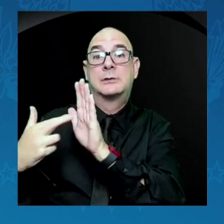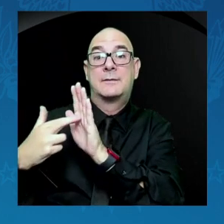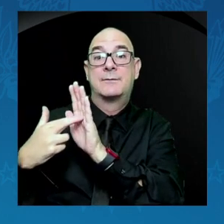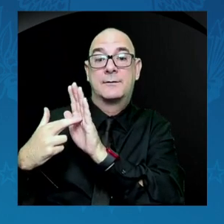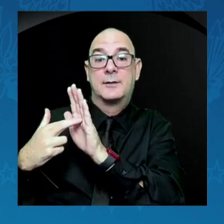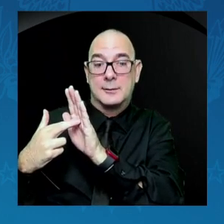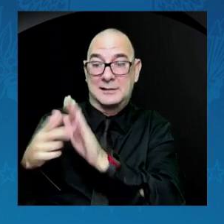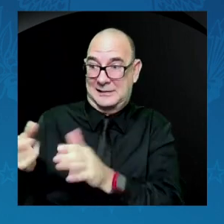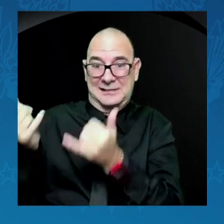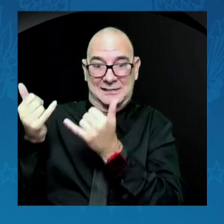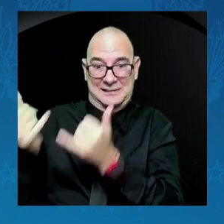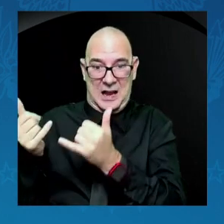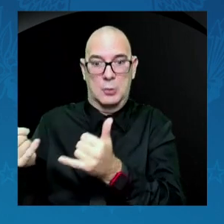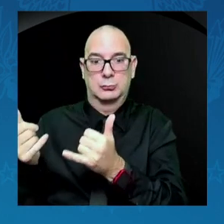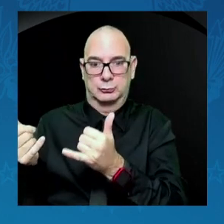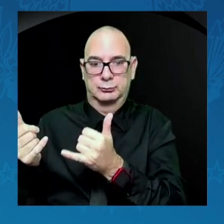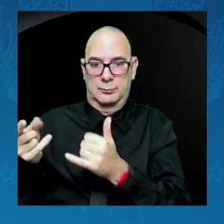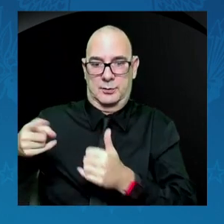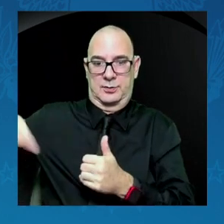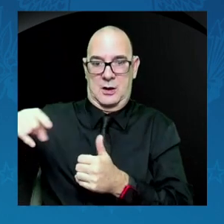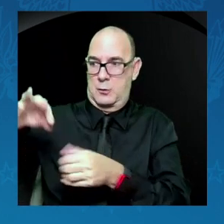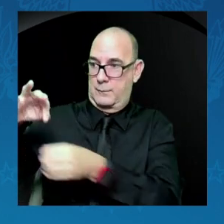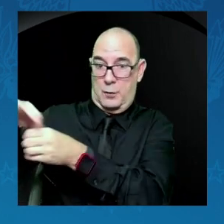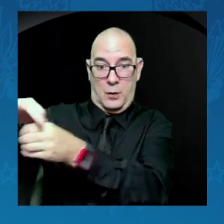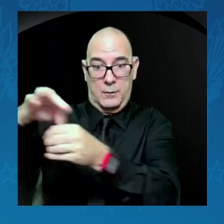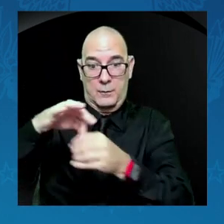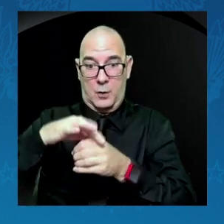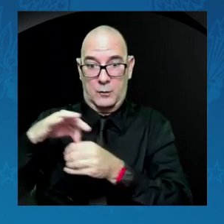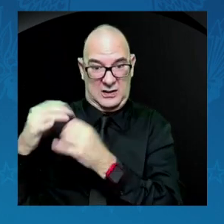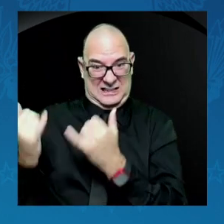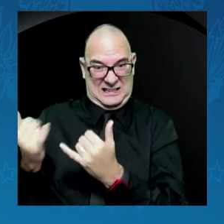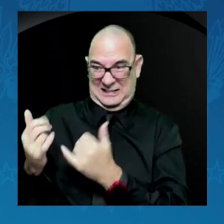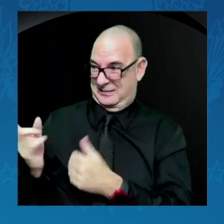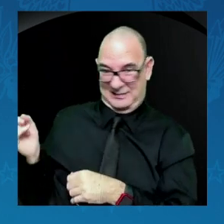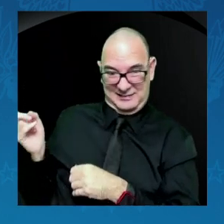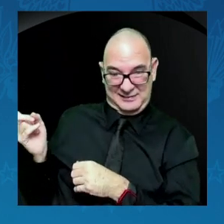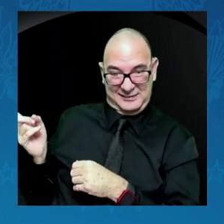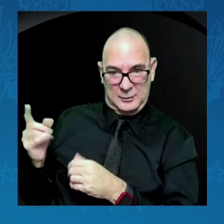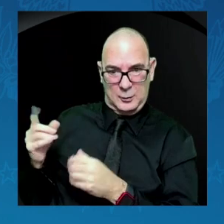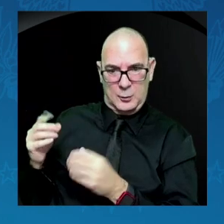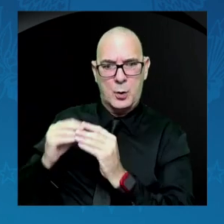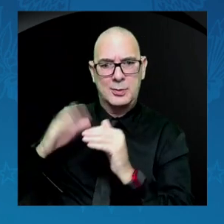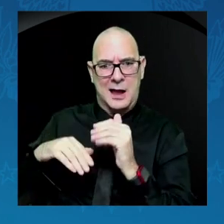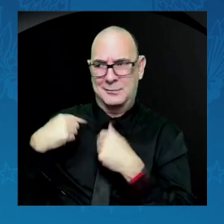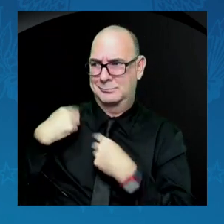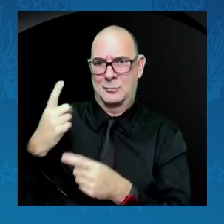And it's been going on for over an hour and a half. So you know what's happening?